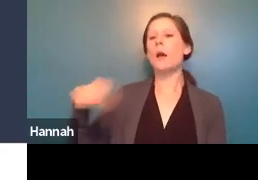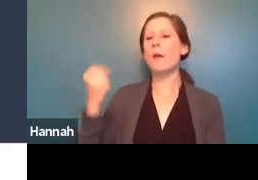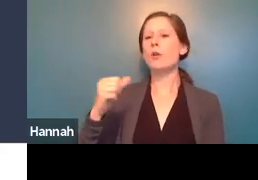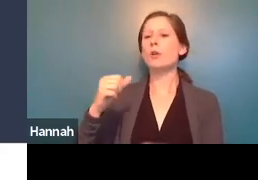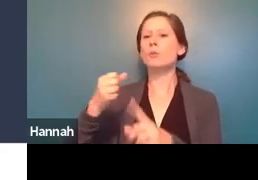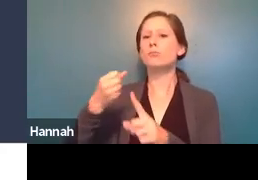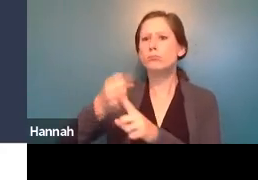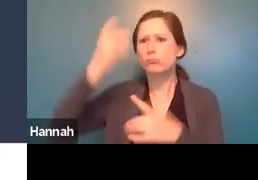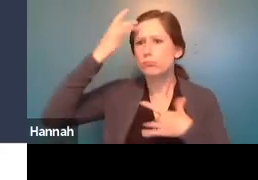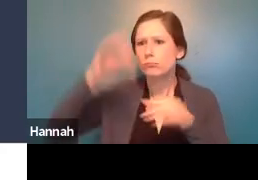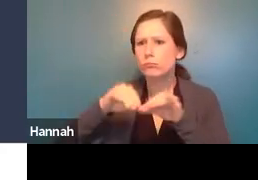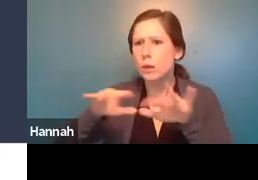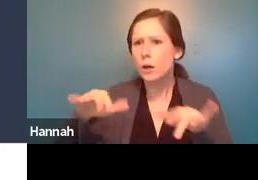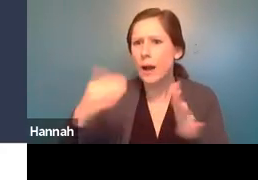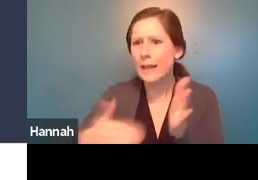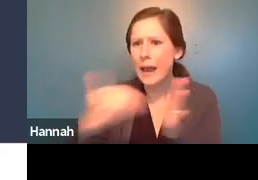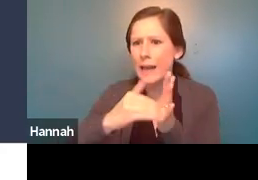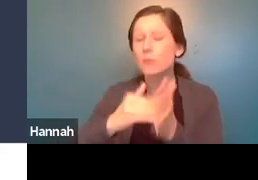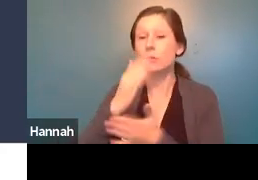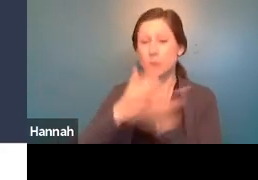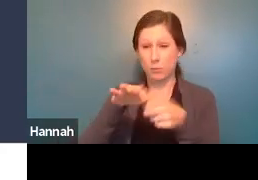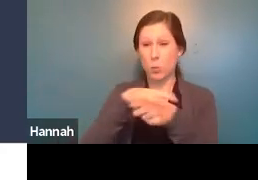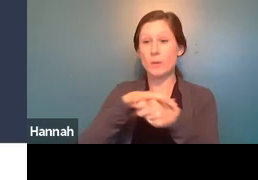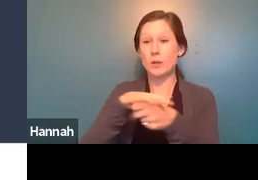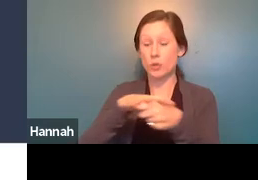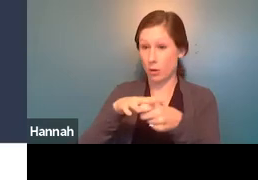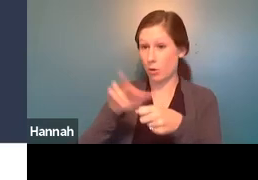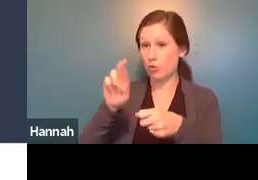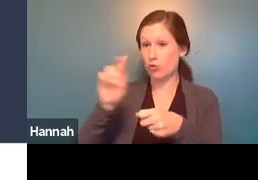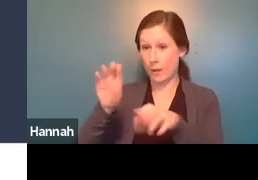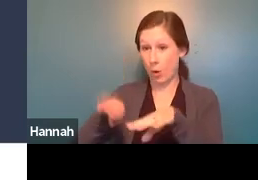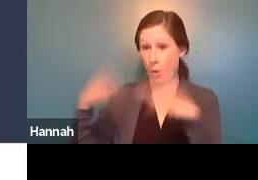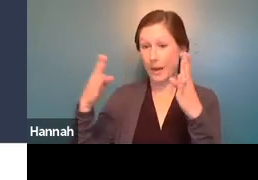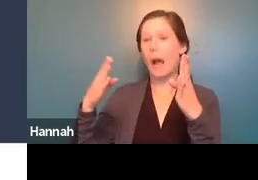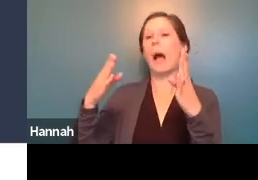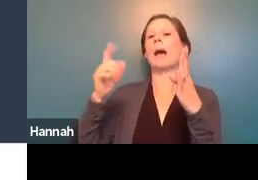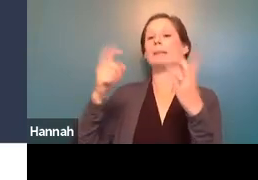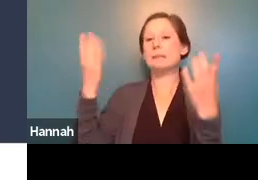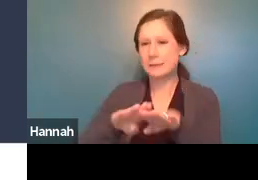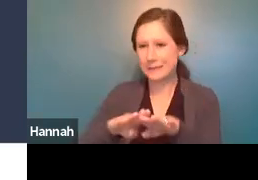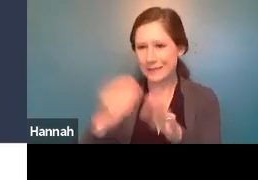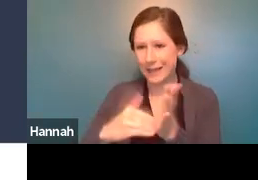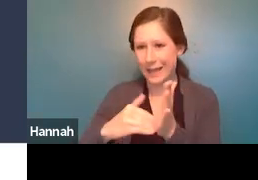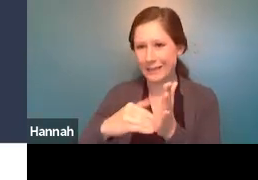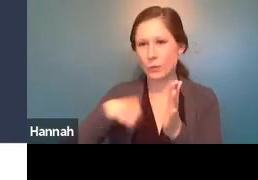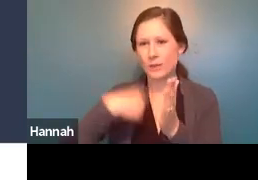And there have been locations that have reopened and then had to shut down again because they did see a spike. So again, I